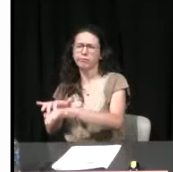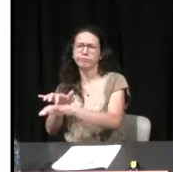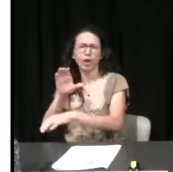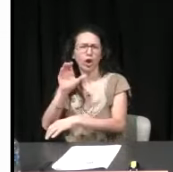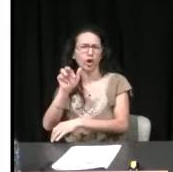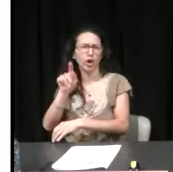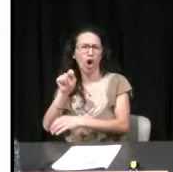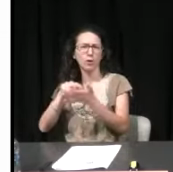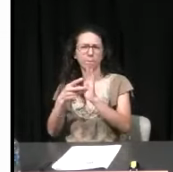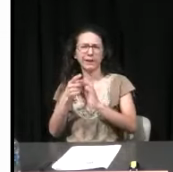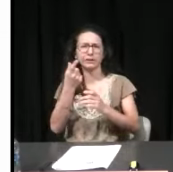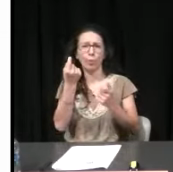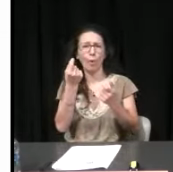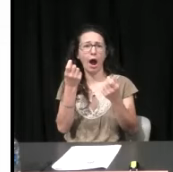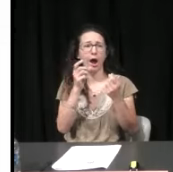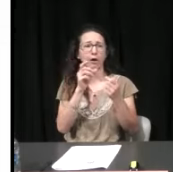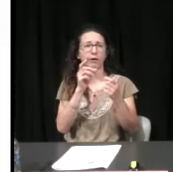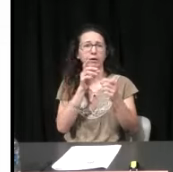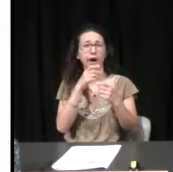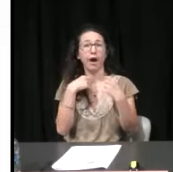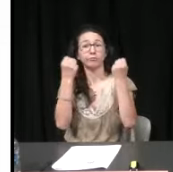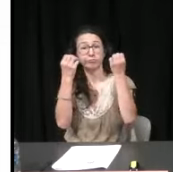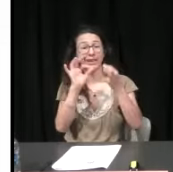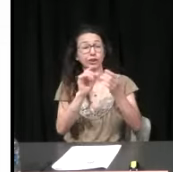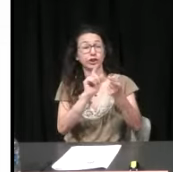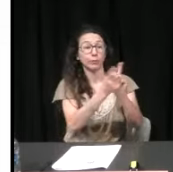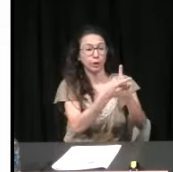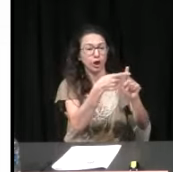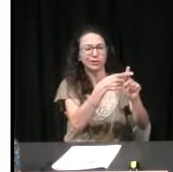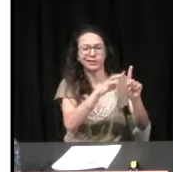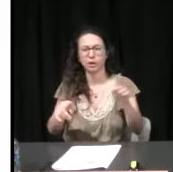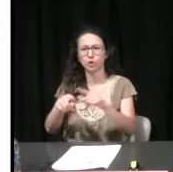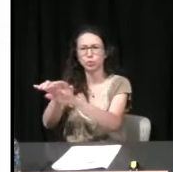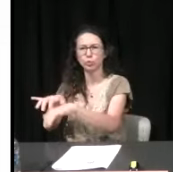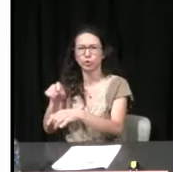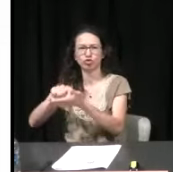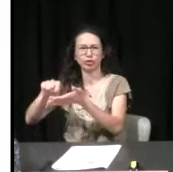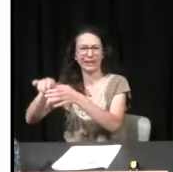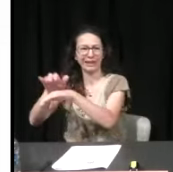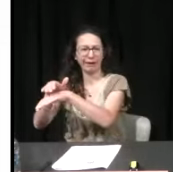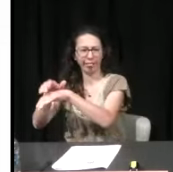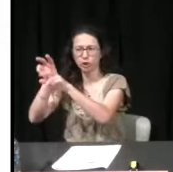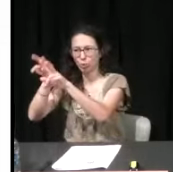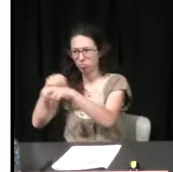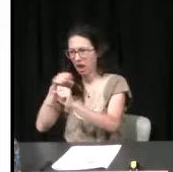I'm paying attention to that as well um we may also have cart Services which are captioning